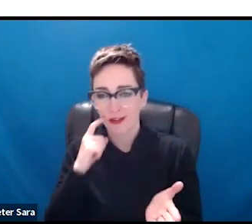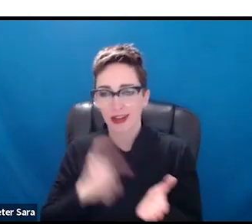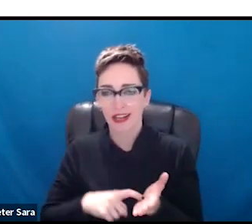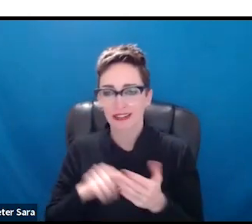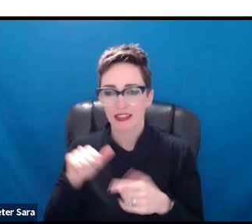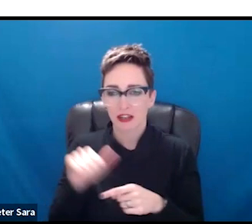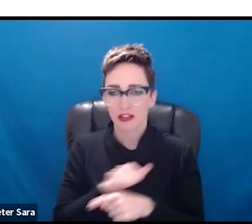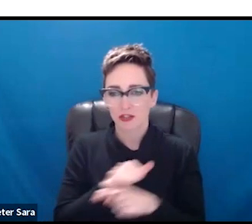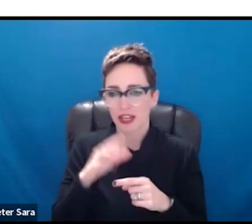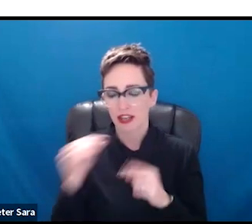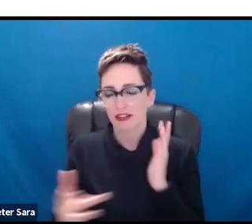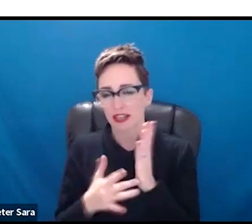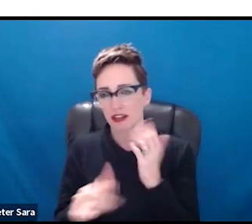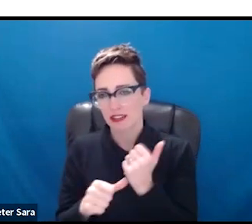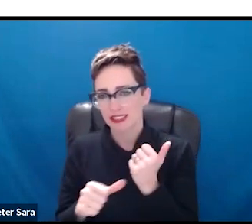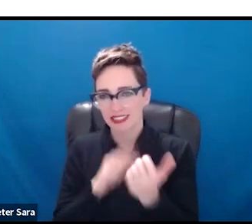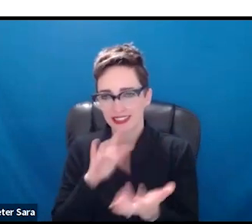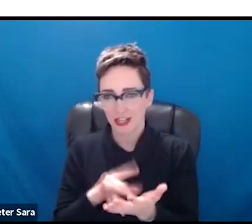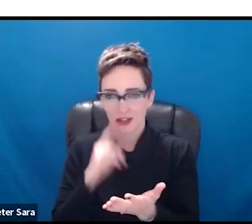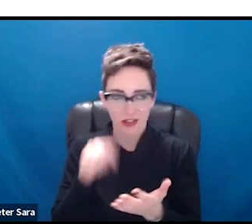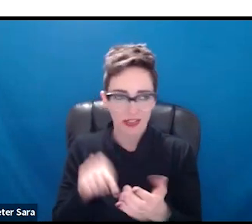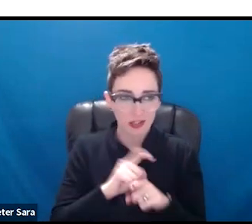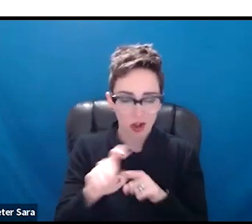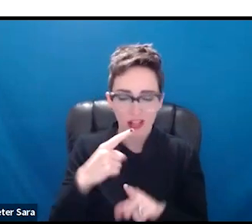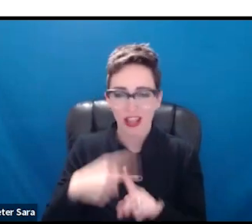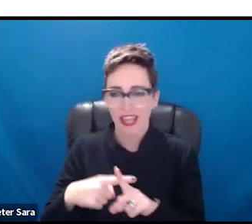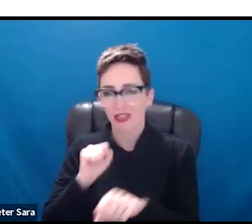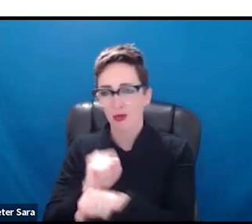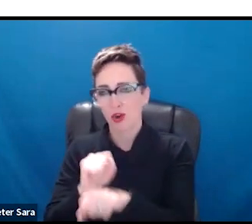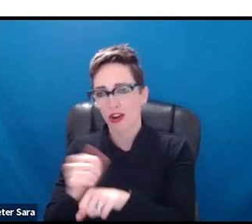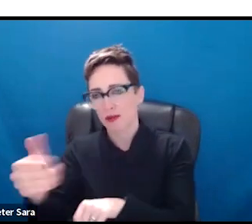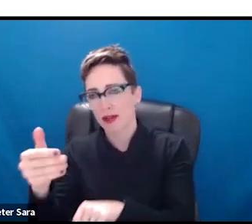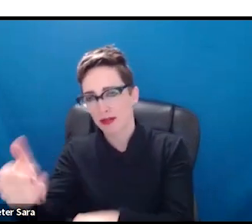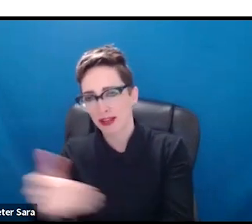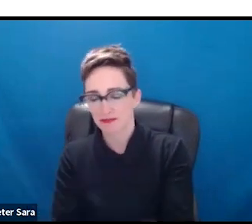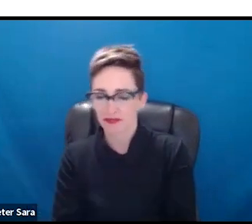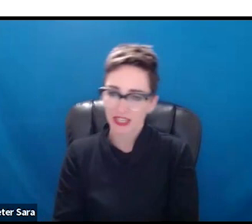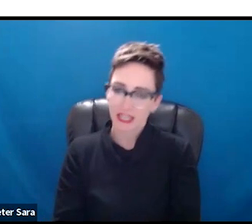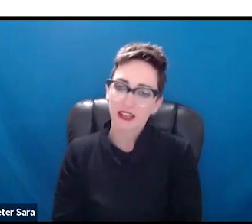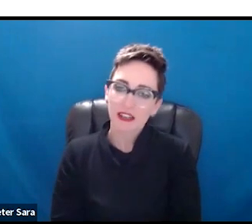Center for this call and the work upcoming. And thanks to you,